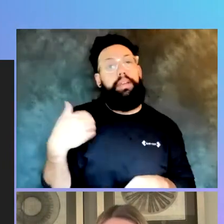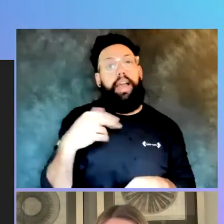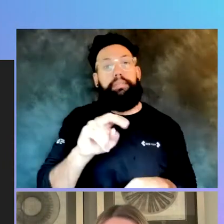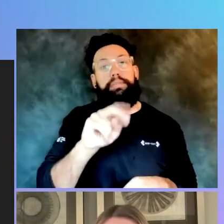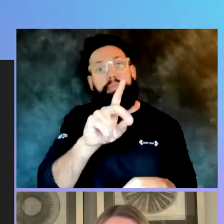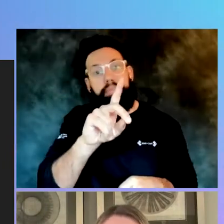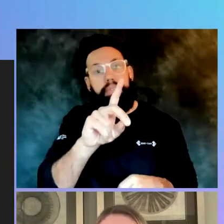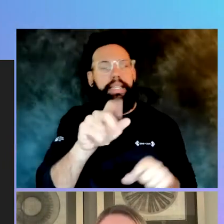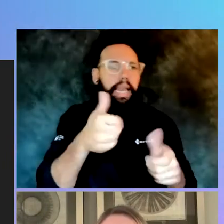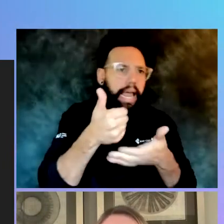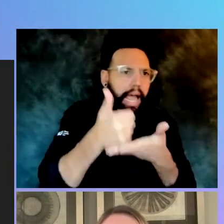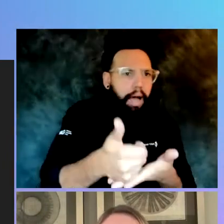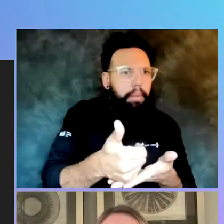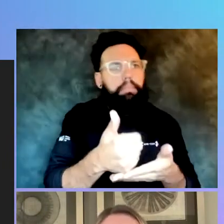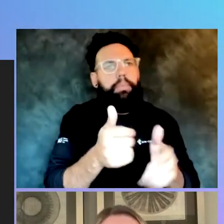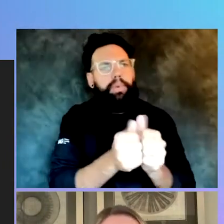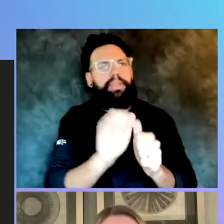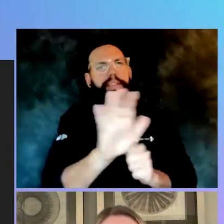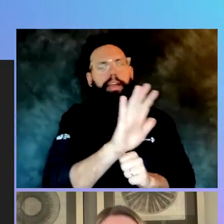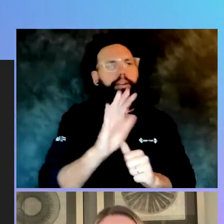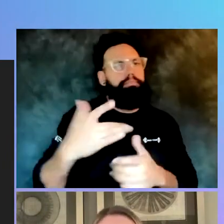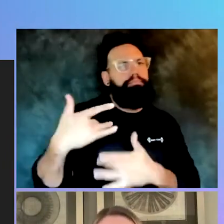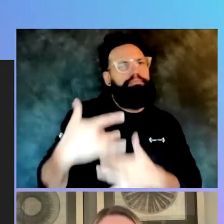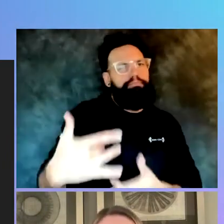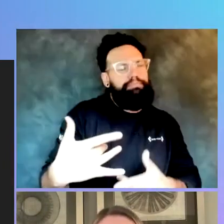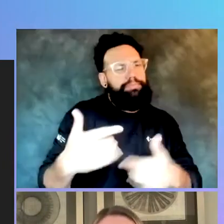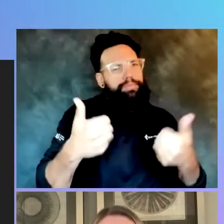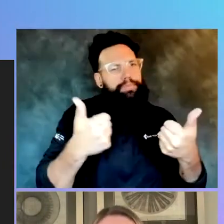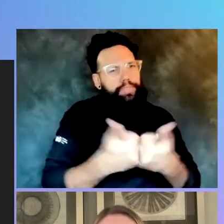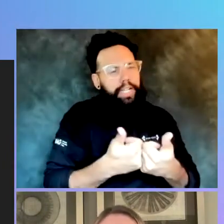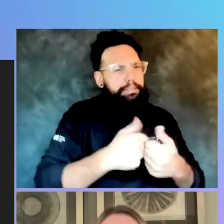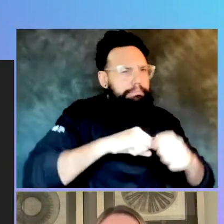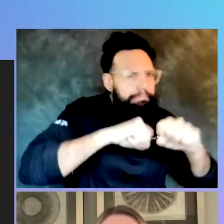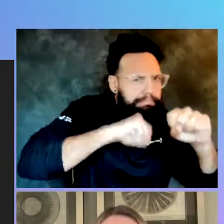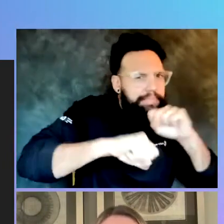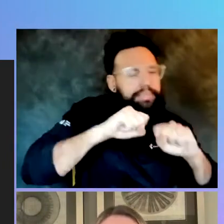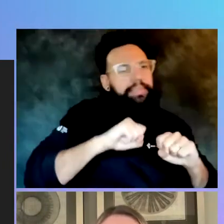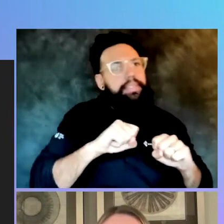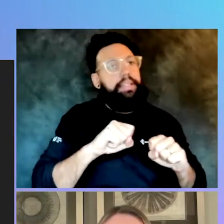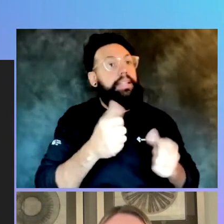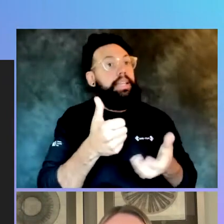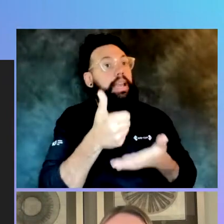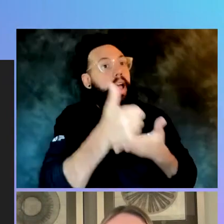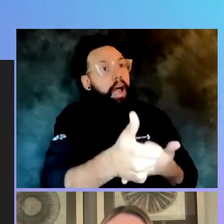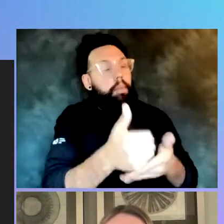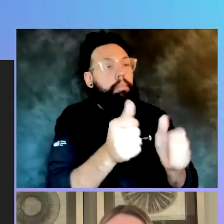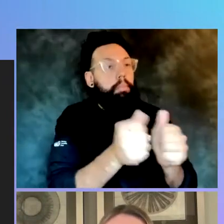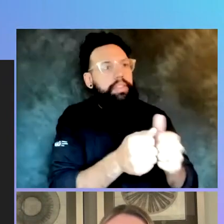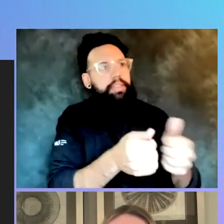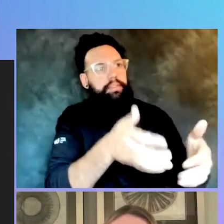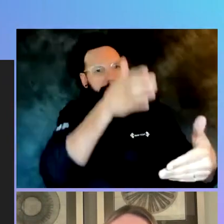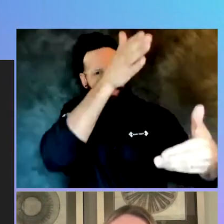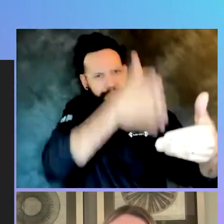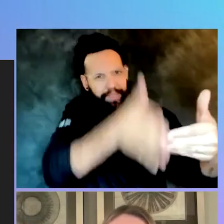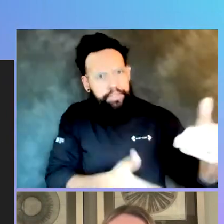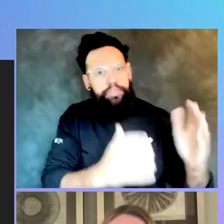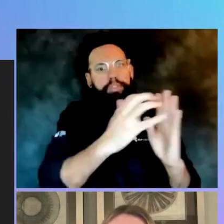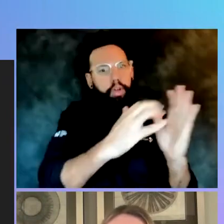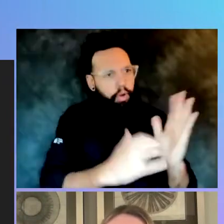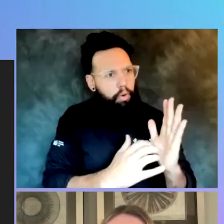challenges. It also suggests code completion. It helps reduce anxiety. It fosters confidence